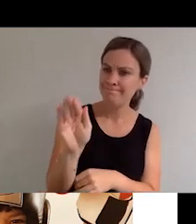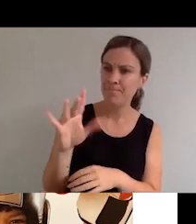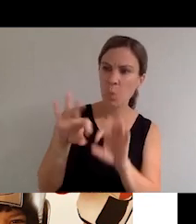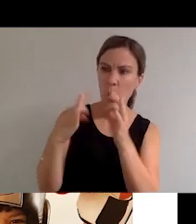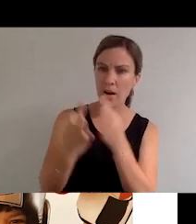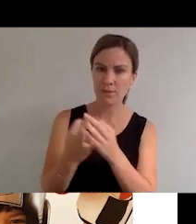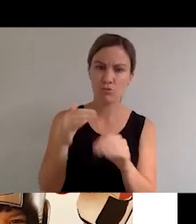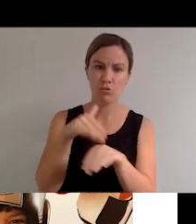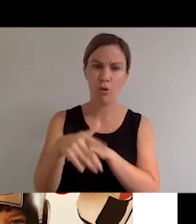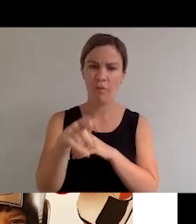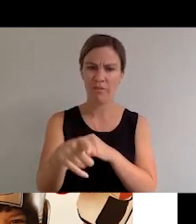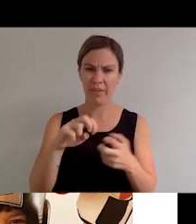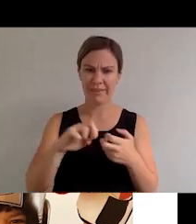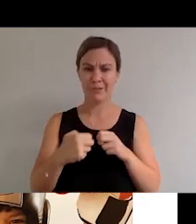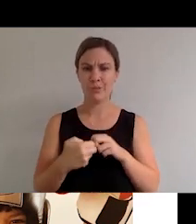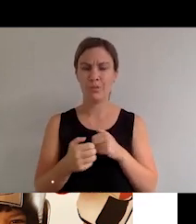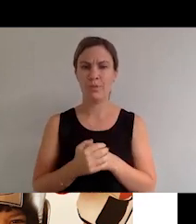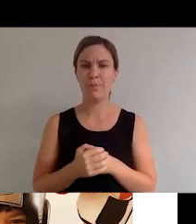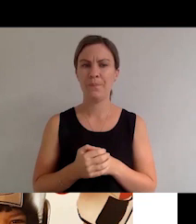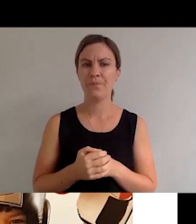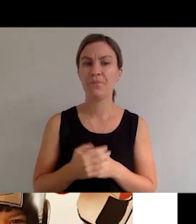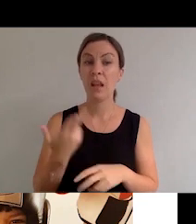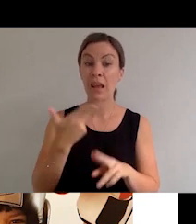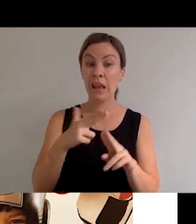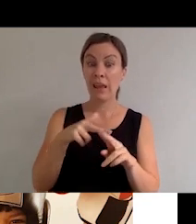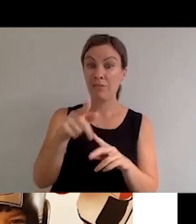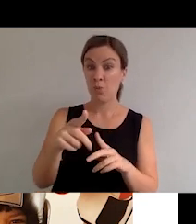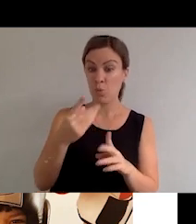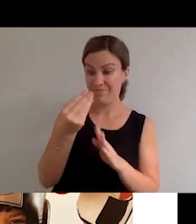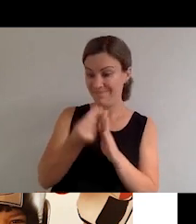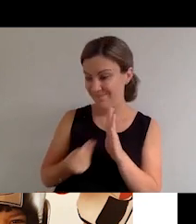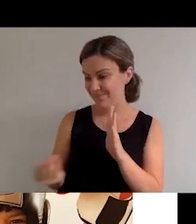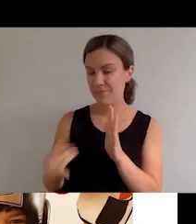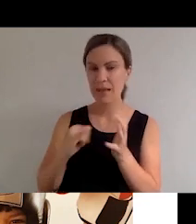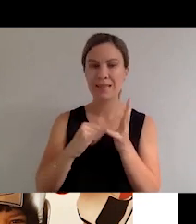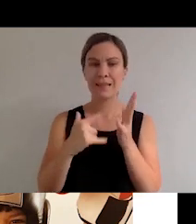thing is that if you have got somebody that you have subcontracted work to, you need to have a good, honest conversation with them